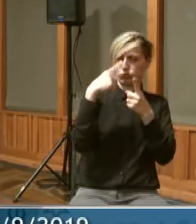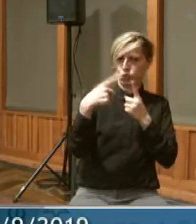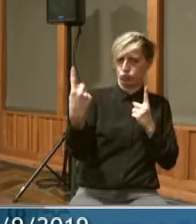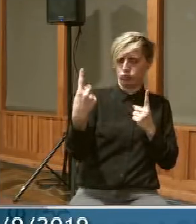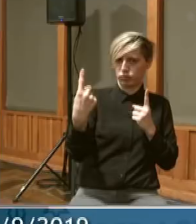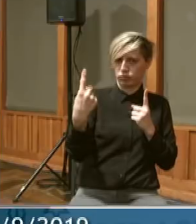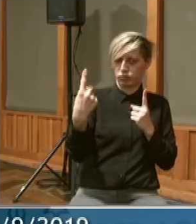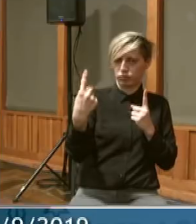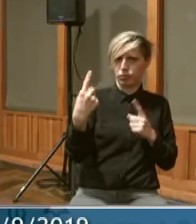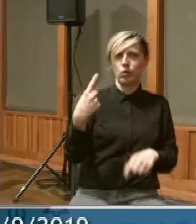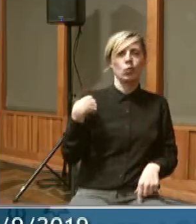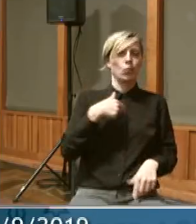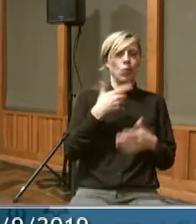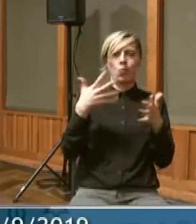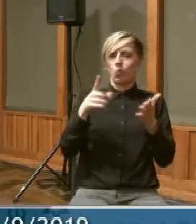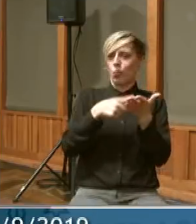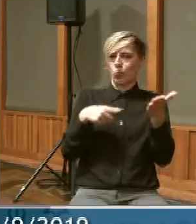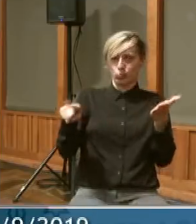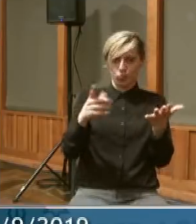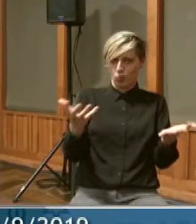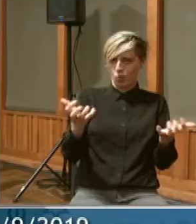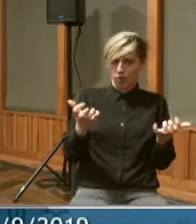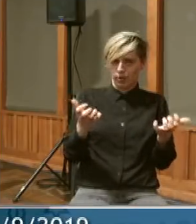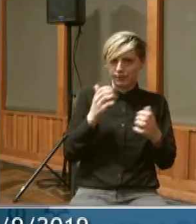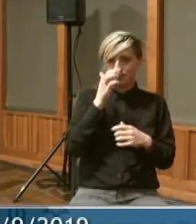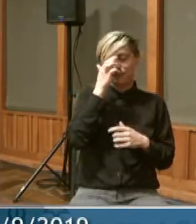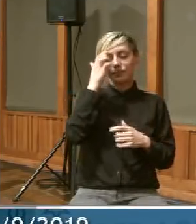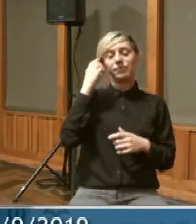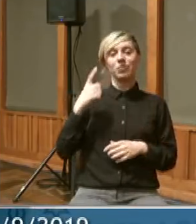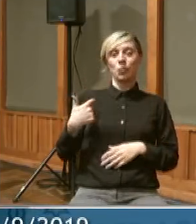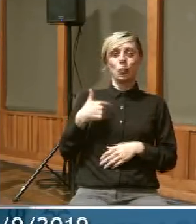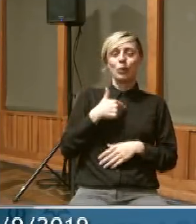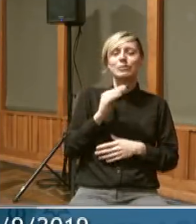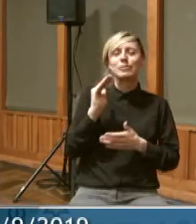NOT WHAT YOU WANT. YOU SEEM TO BE THE ONLY PEOPLE WHO WANT THEM. EVERYBODY HERE CLEARLY DOESN'T.